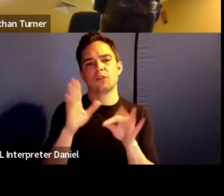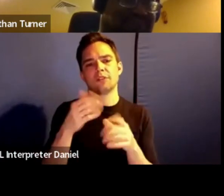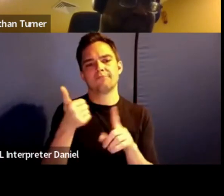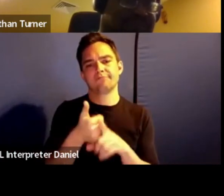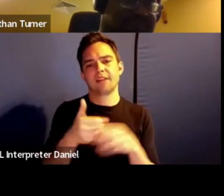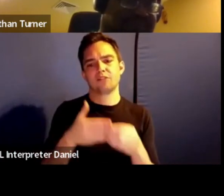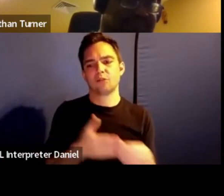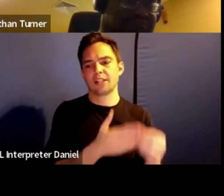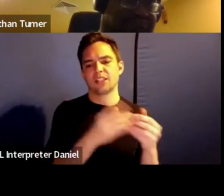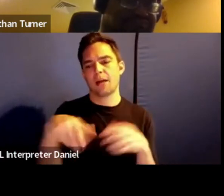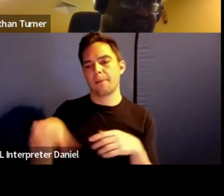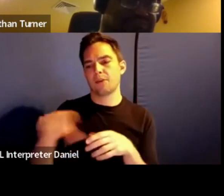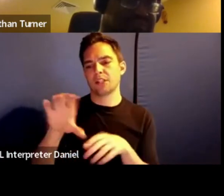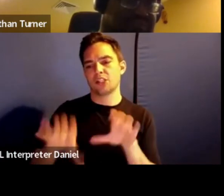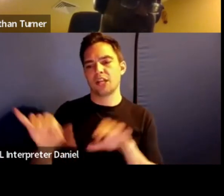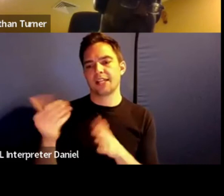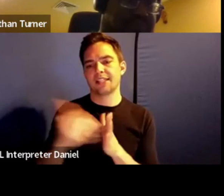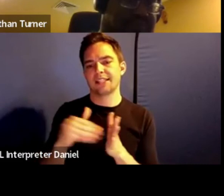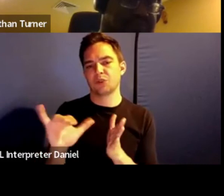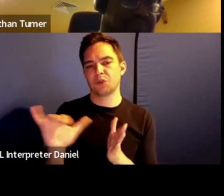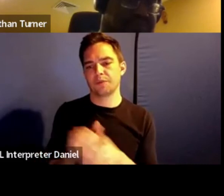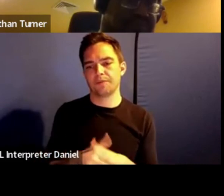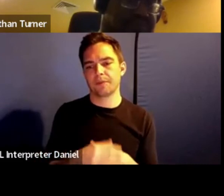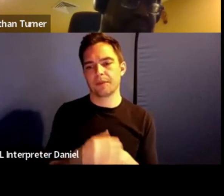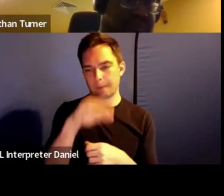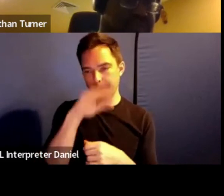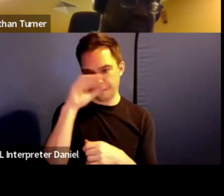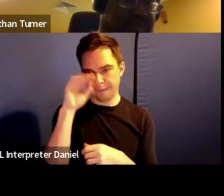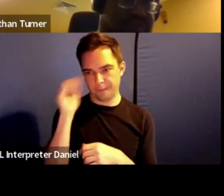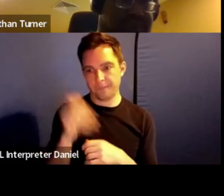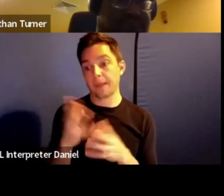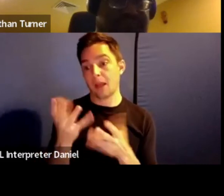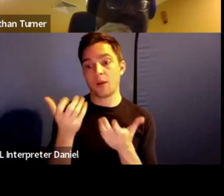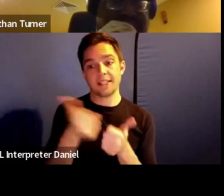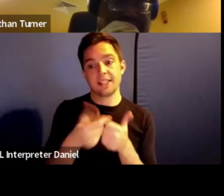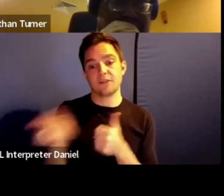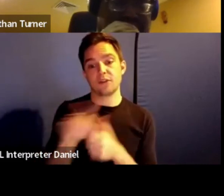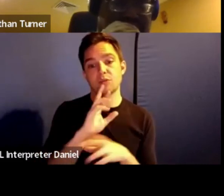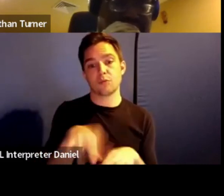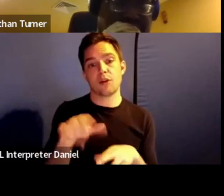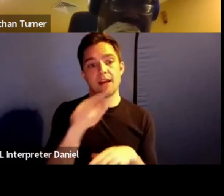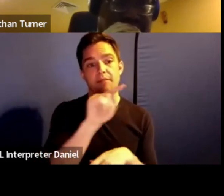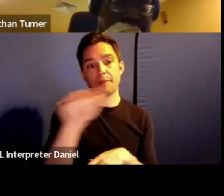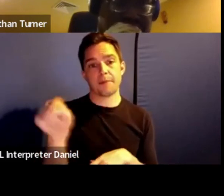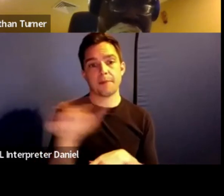drop it into chat again too. And really, I'd like each of you to respond to that. And tell me a